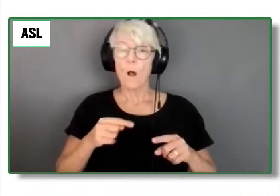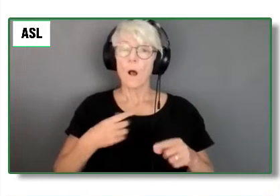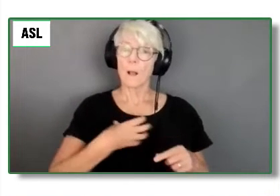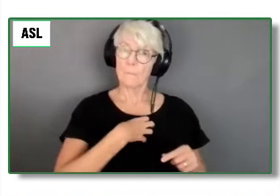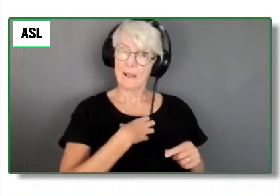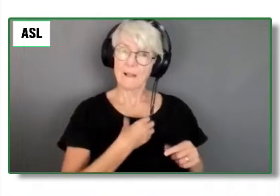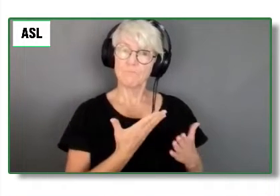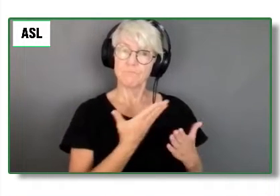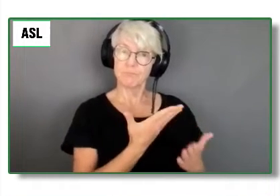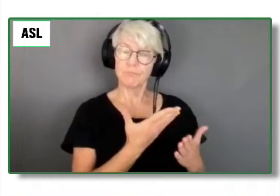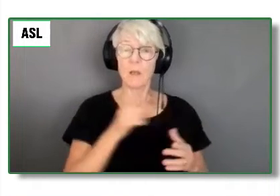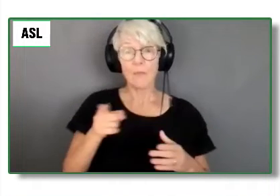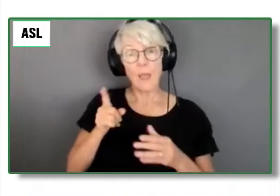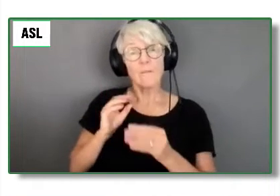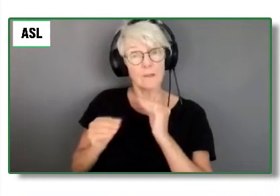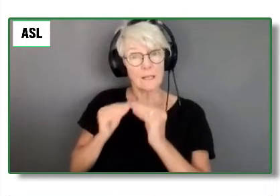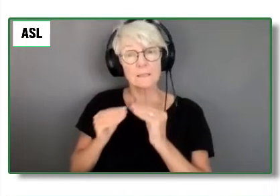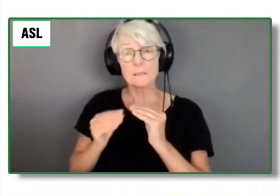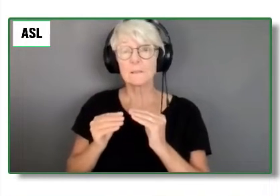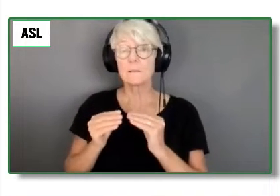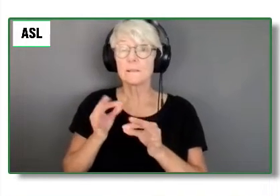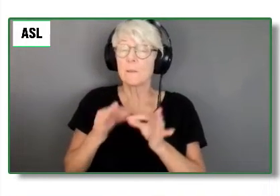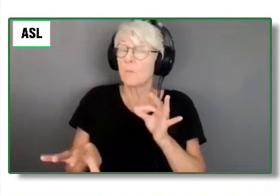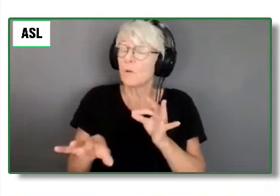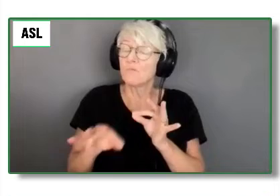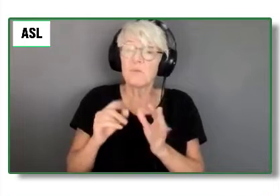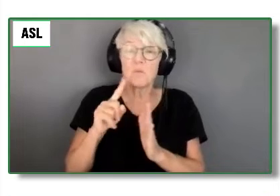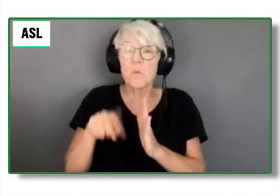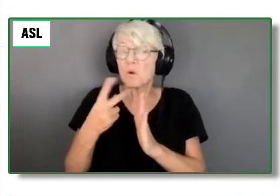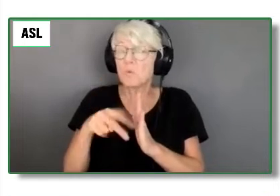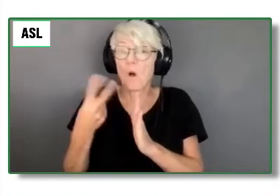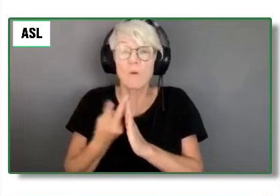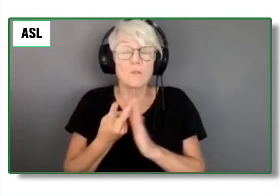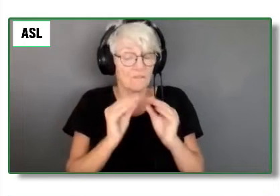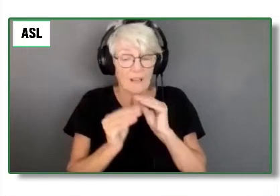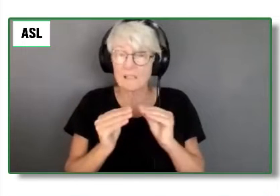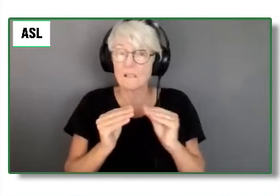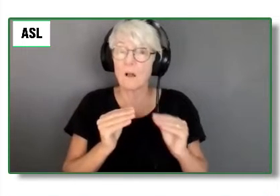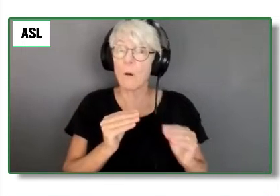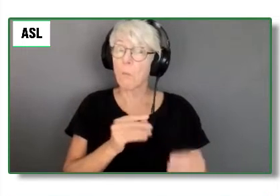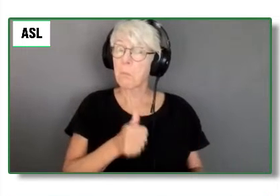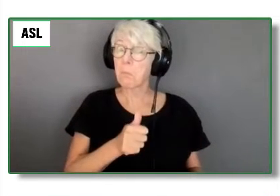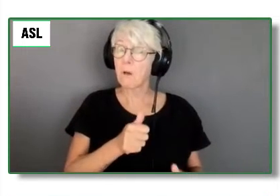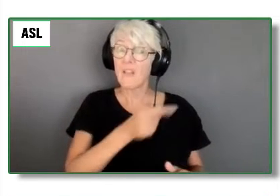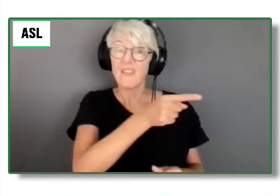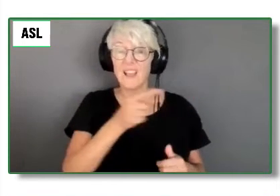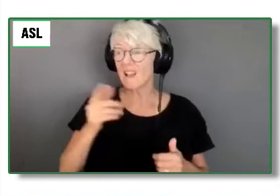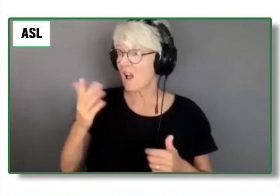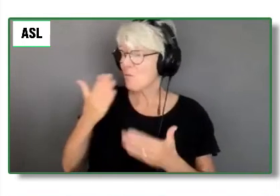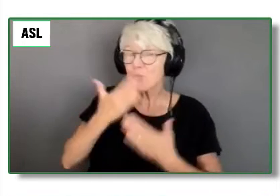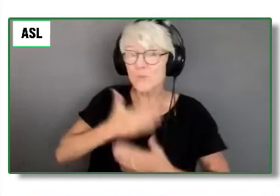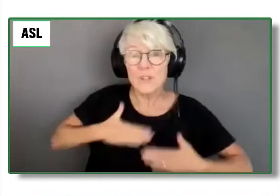maintenance staff could do in a few hours and I'm always told well we don't know what we don't know. So we need people to tell us.